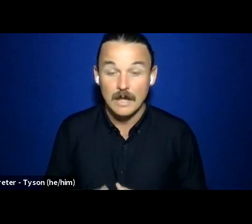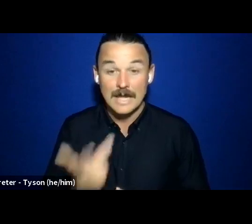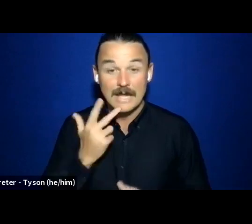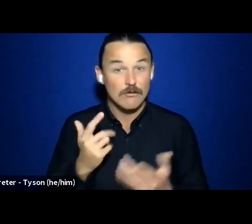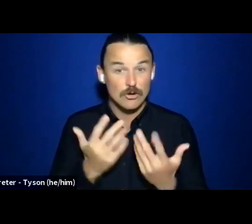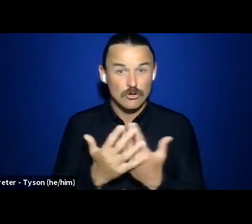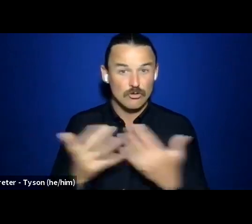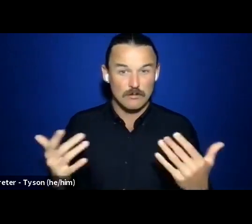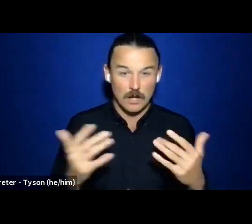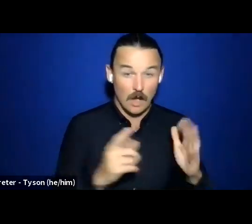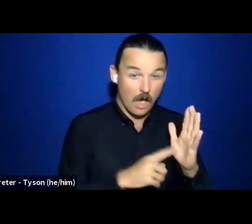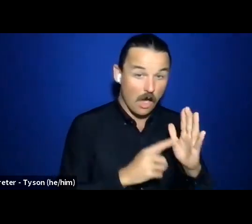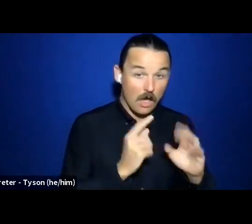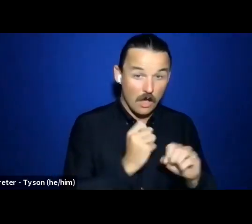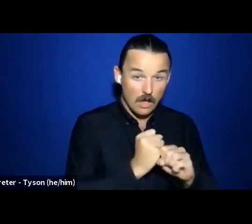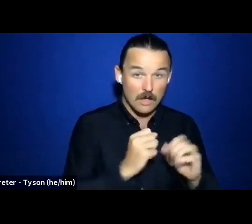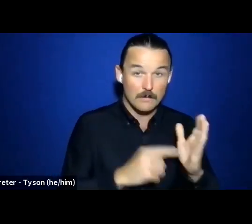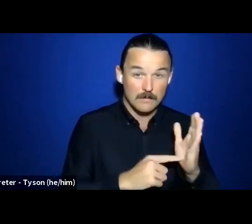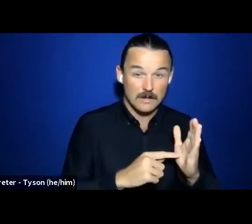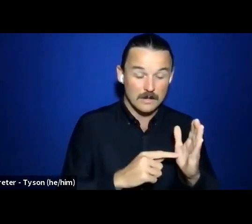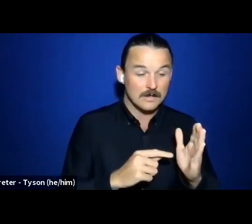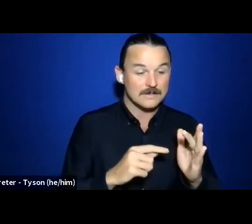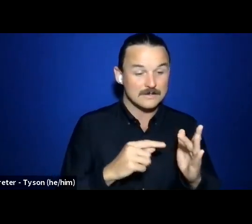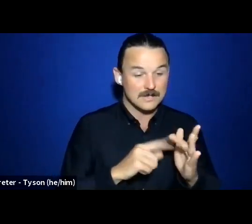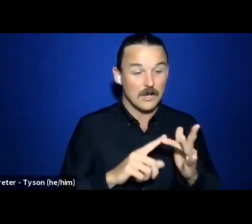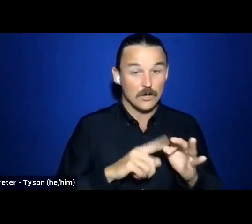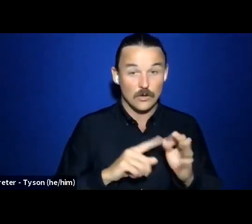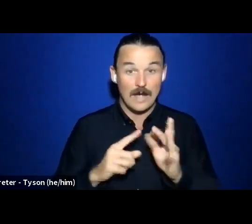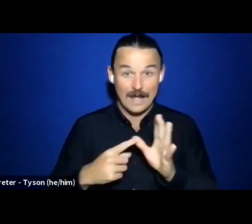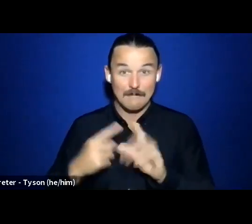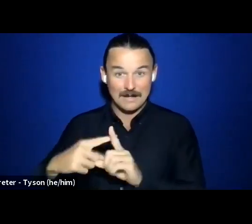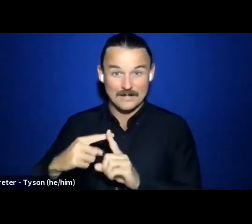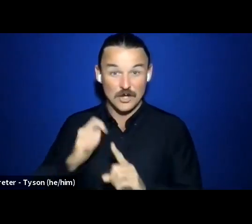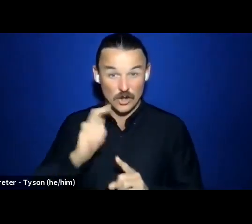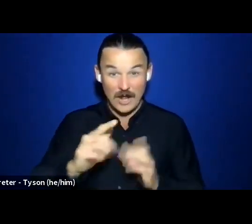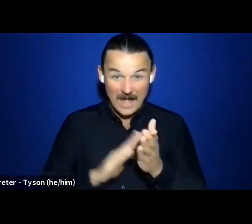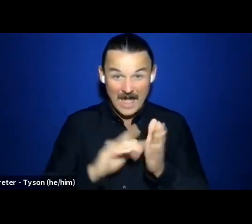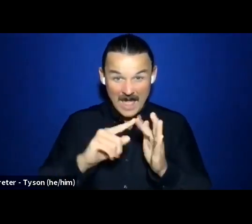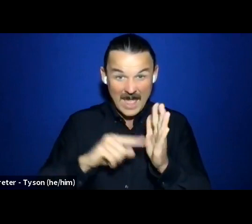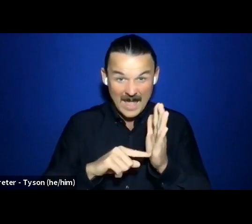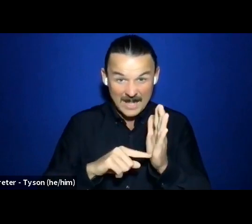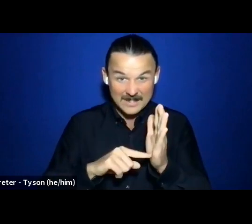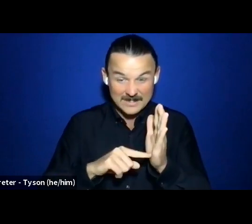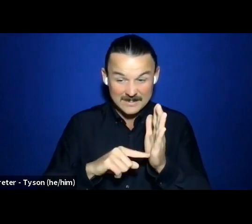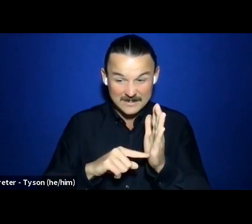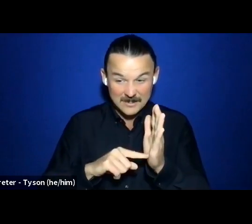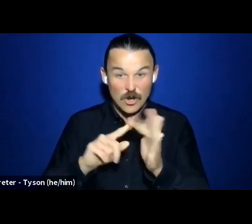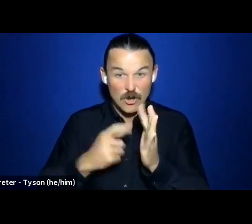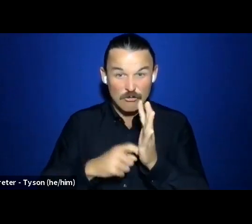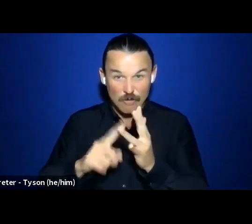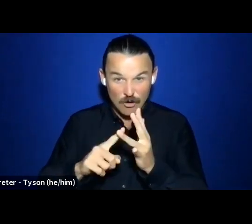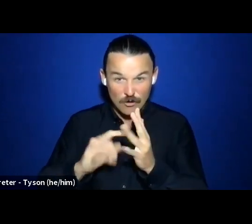syllables to describe our coalition of communities. I like to I like to remind people that have I like to remind people that heterosexual has heterosexual has the same number heterosexual has the same